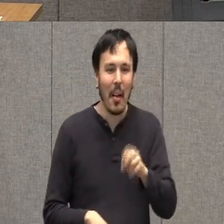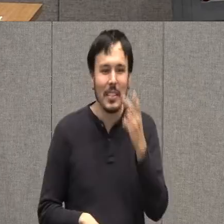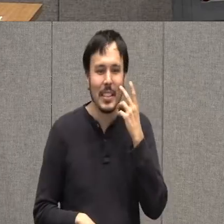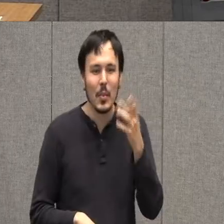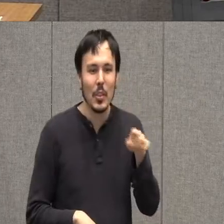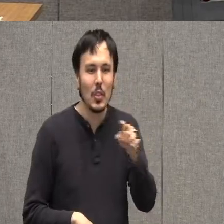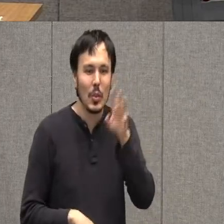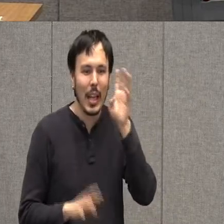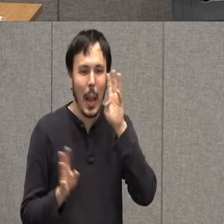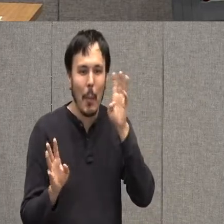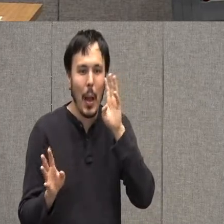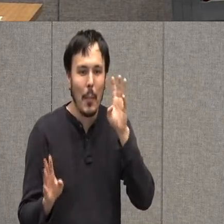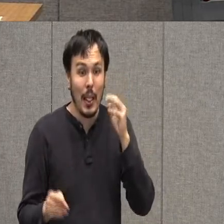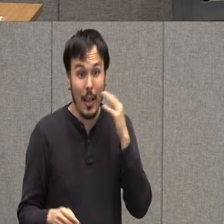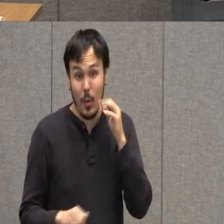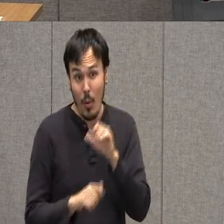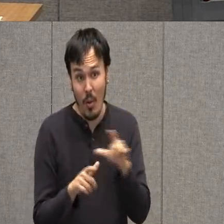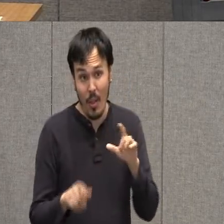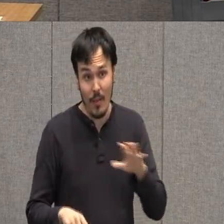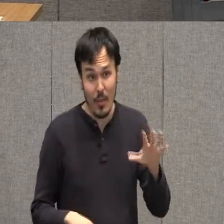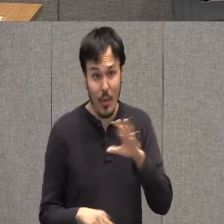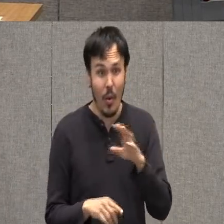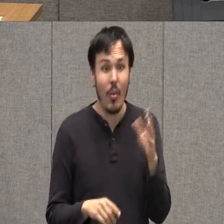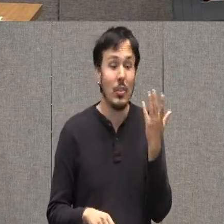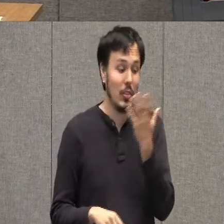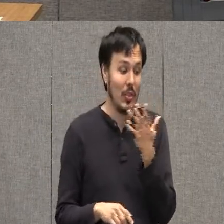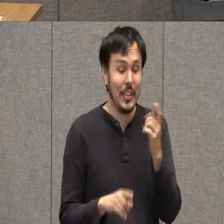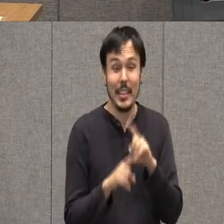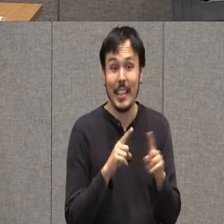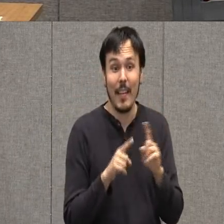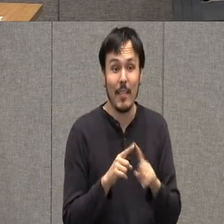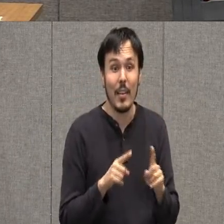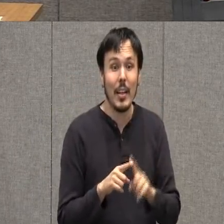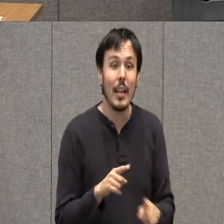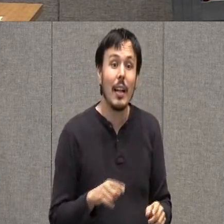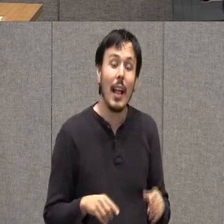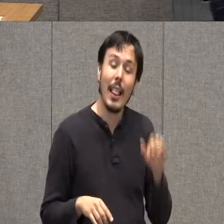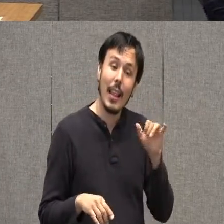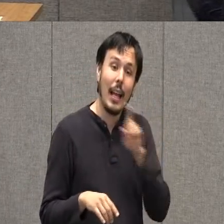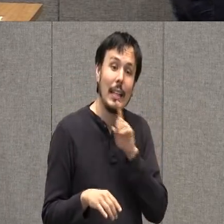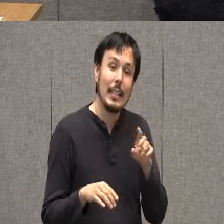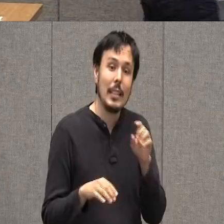because I know that all of yours look totally different because that's the magic of art.